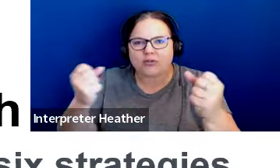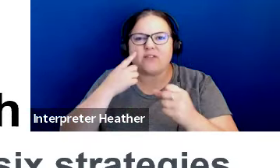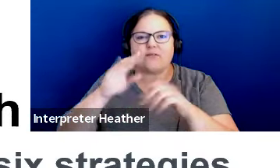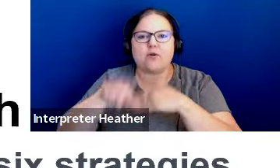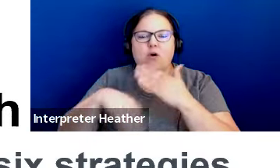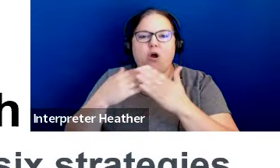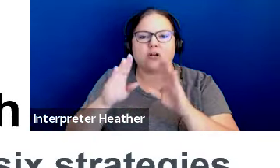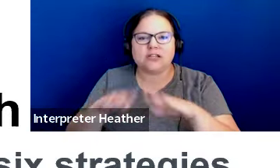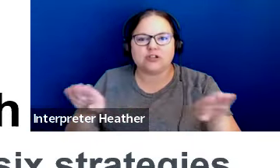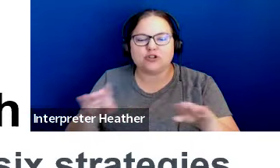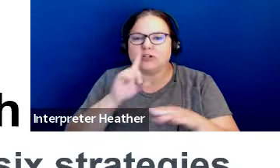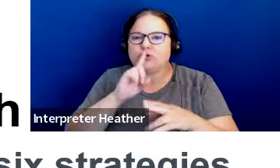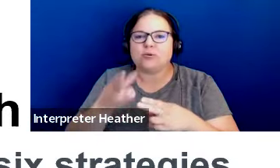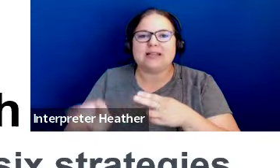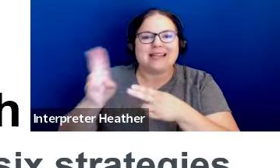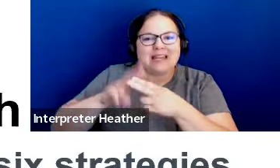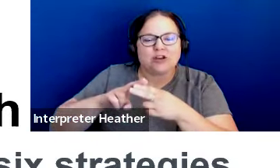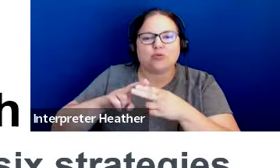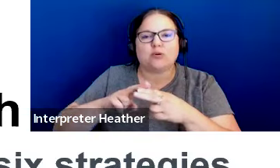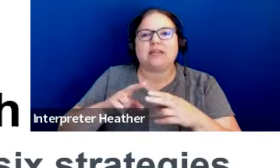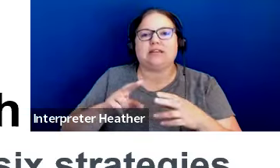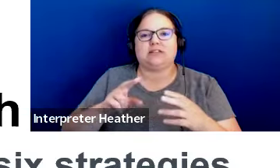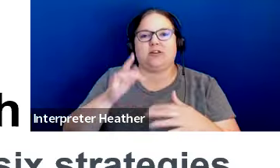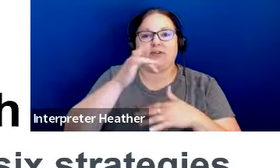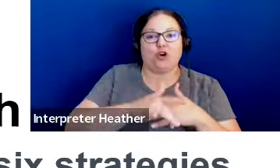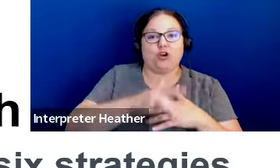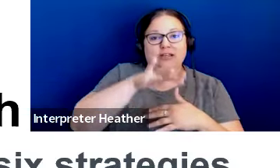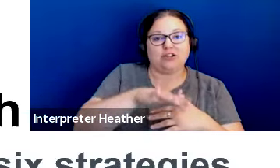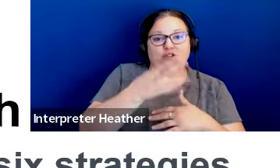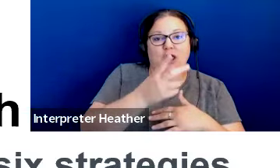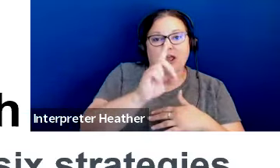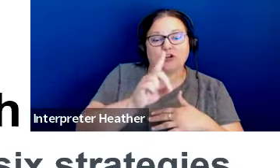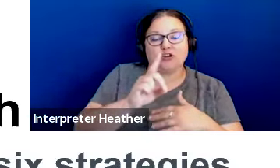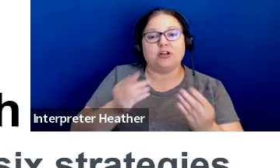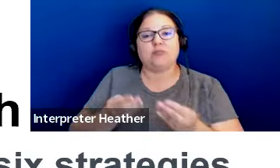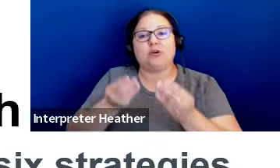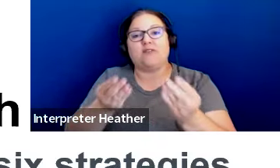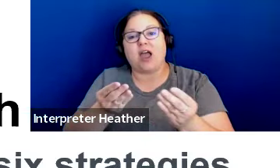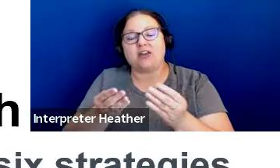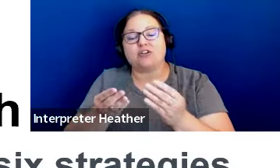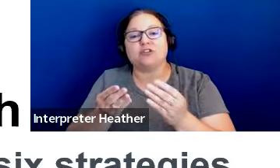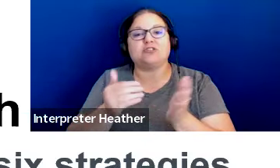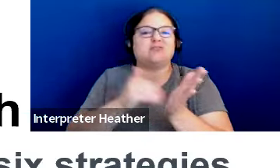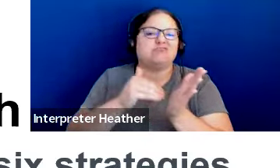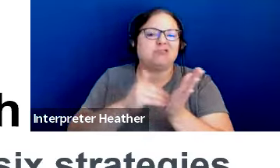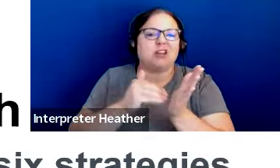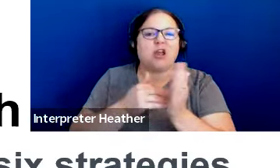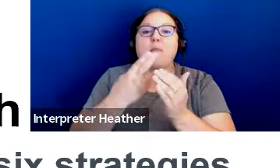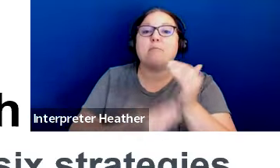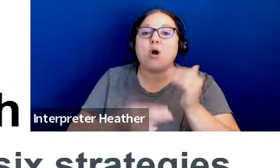to increase the proportion of early childhood providers, both in childcare and in the medical